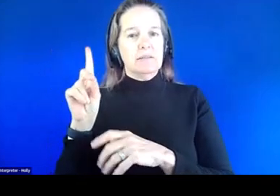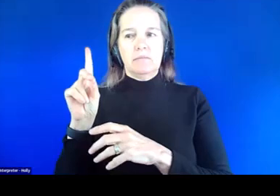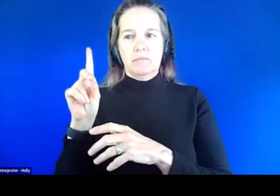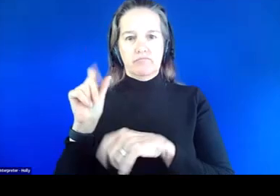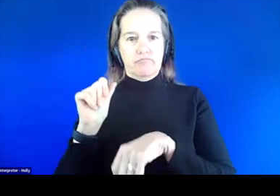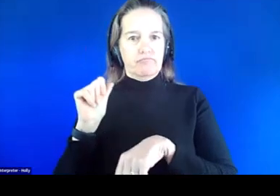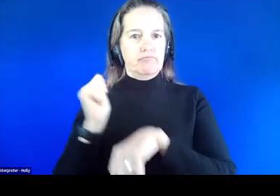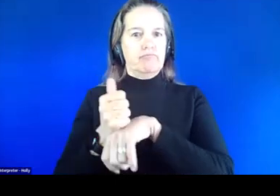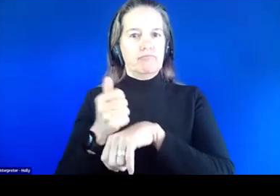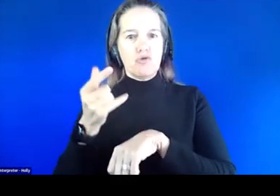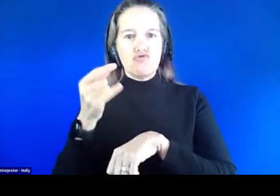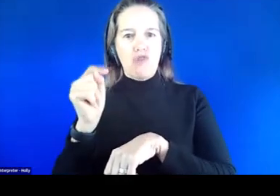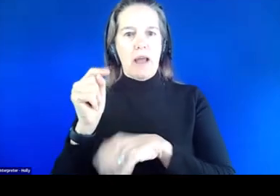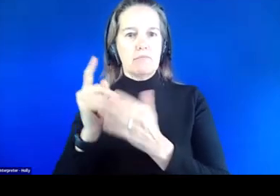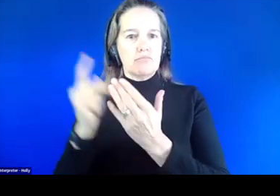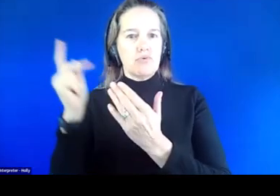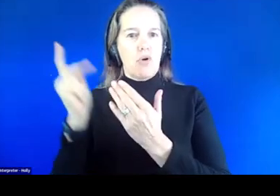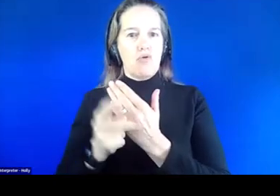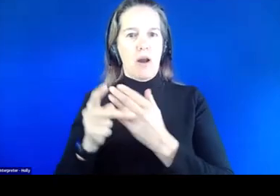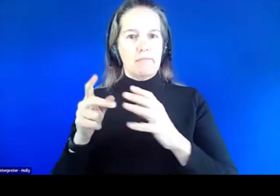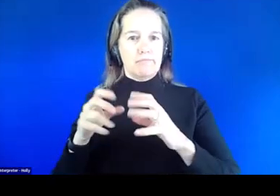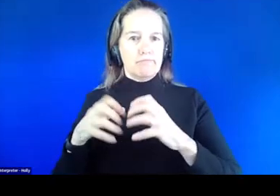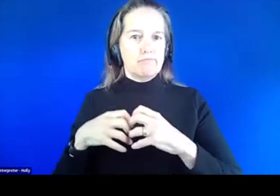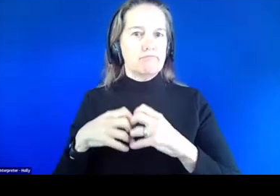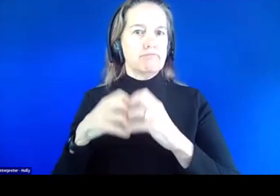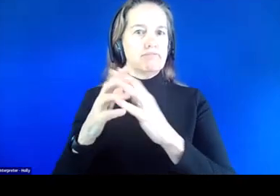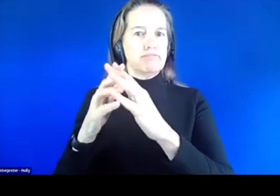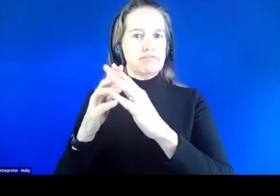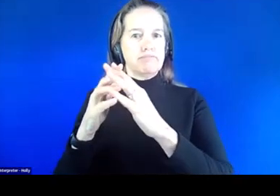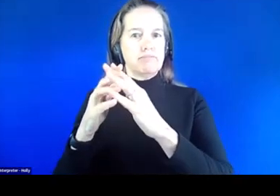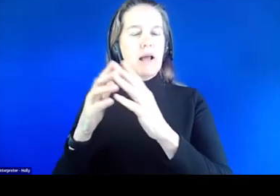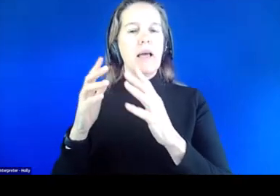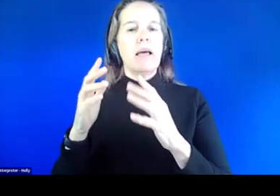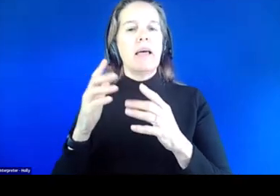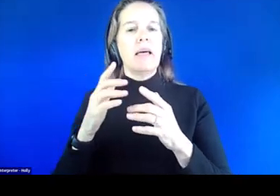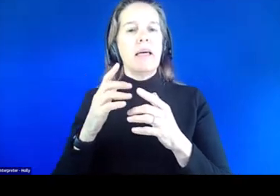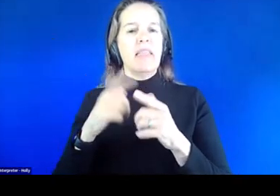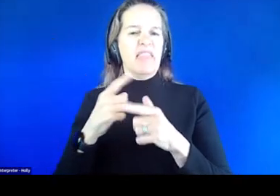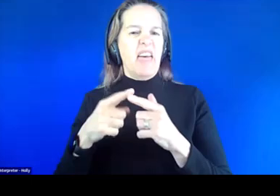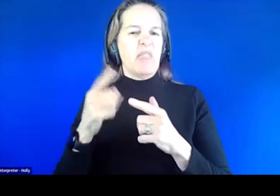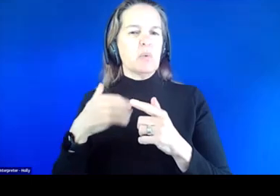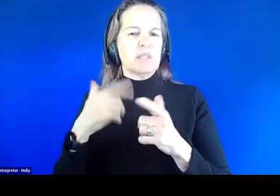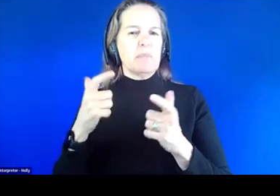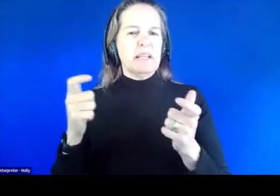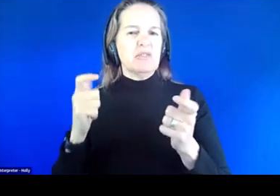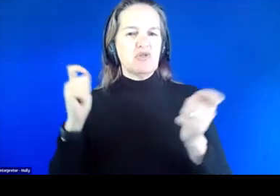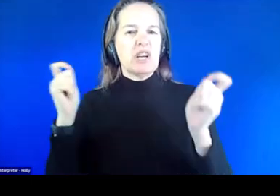And then there was a big transition. The Bush